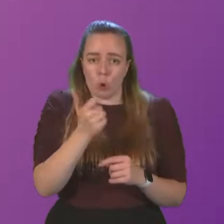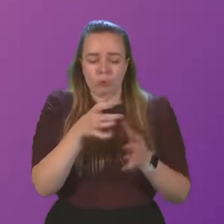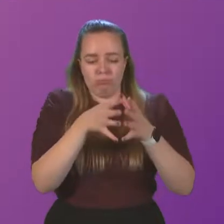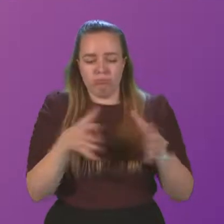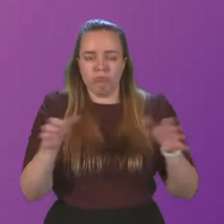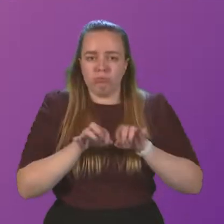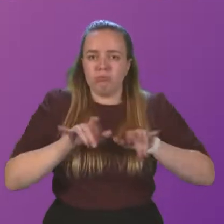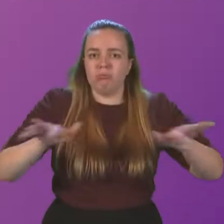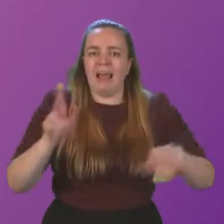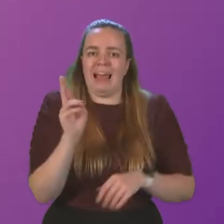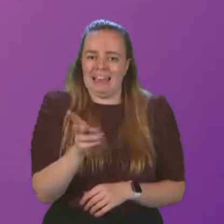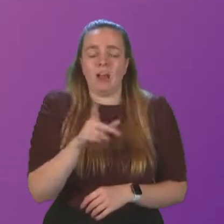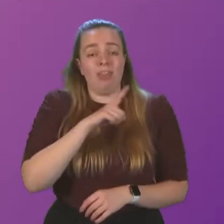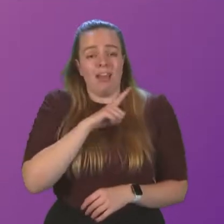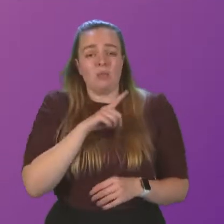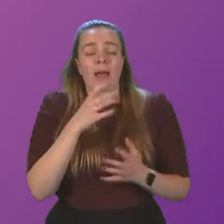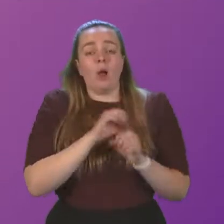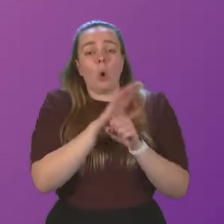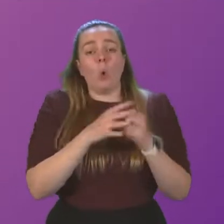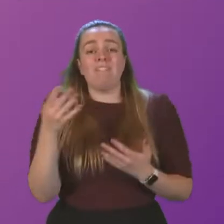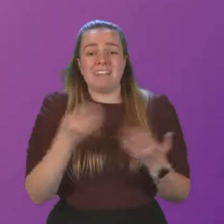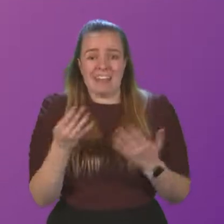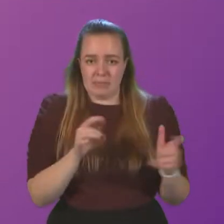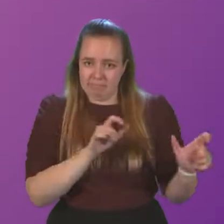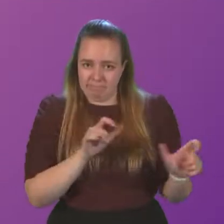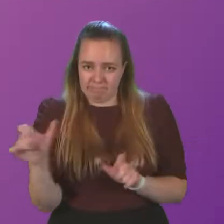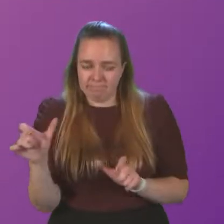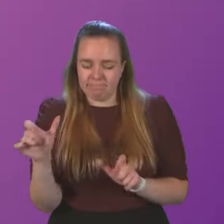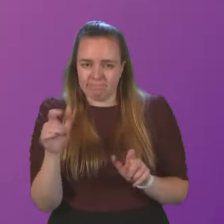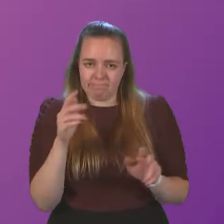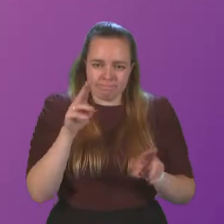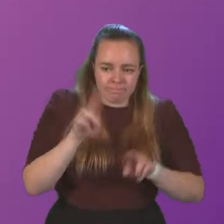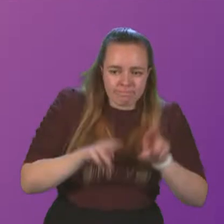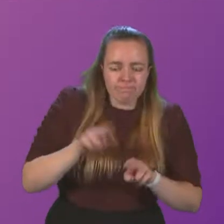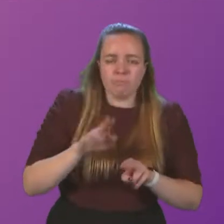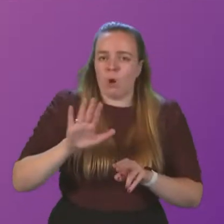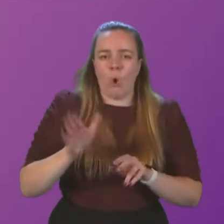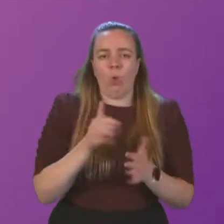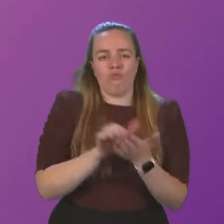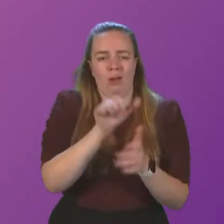of the virus. That is why Covid-19 continues to be closely monitored by all relevant agencies and why